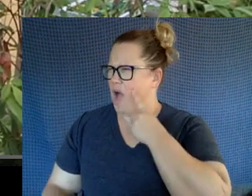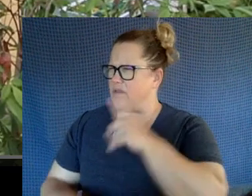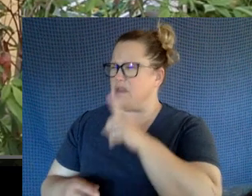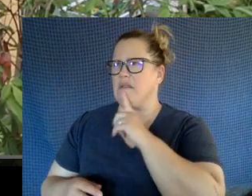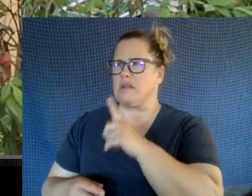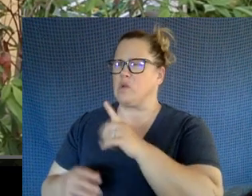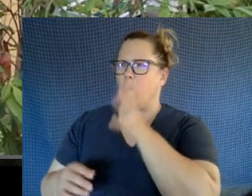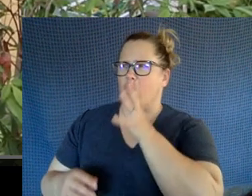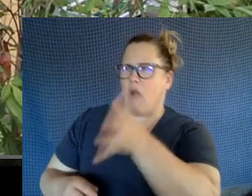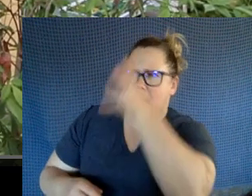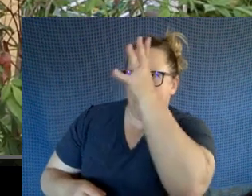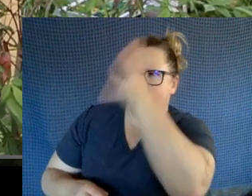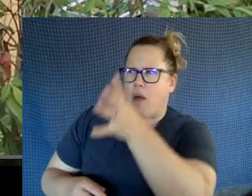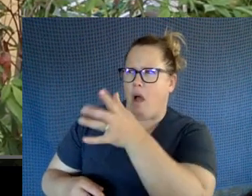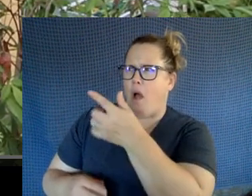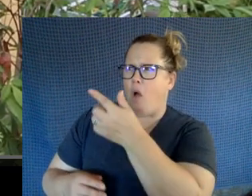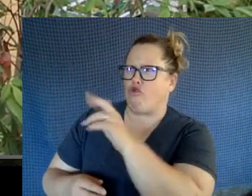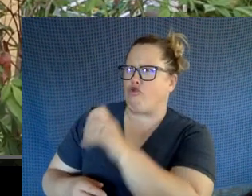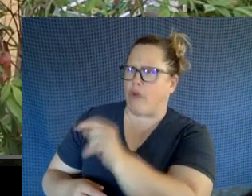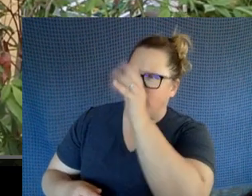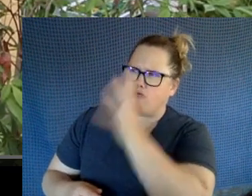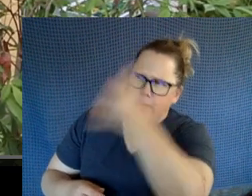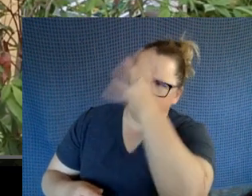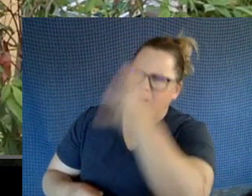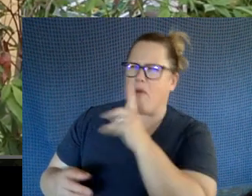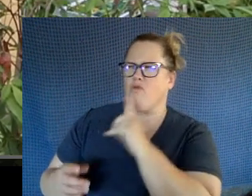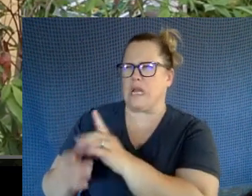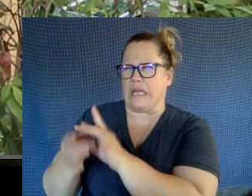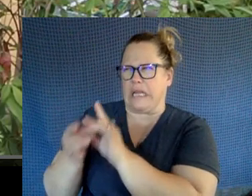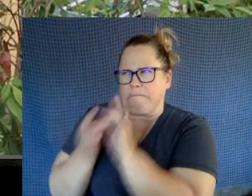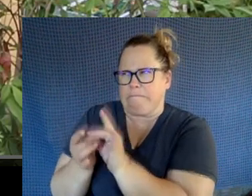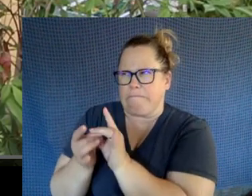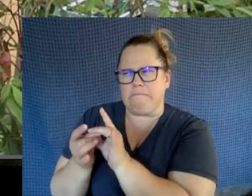I think so I think so the fact that he spends the first part of this whole book